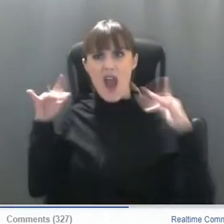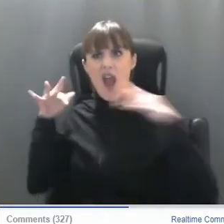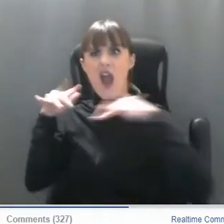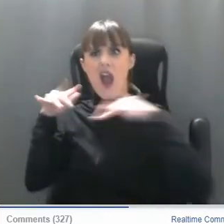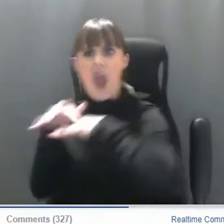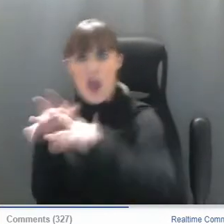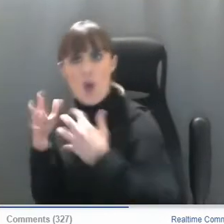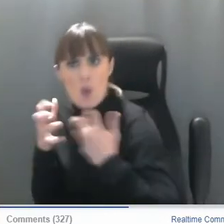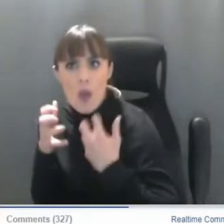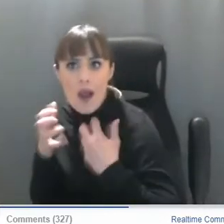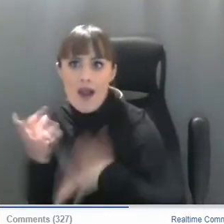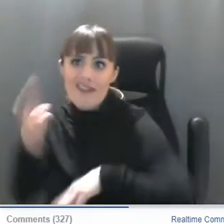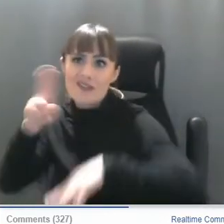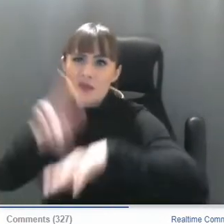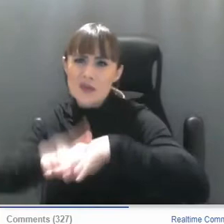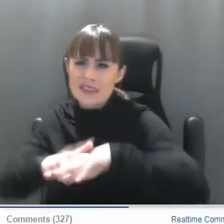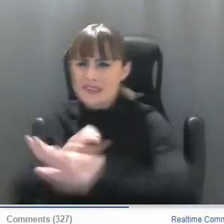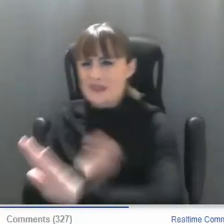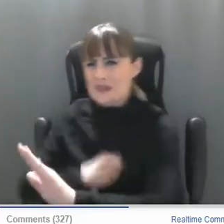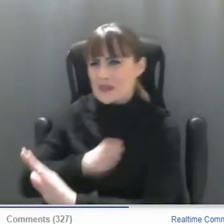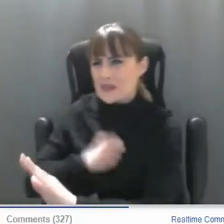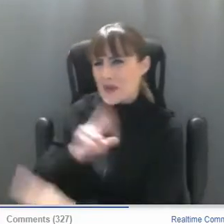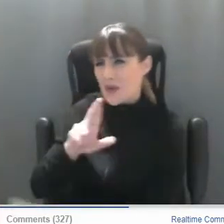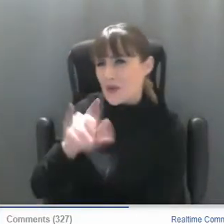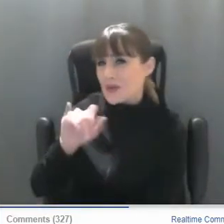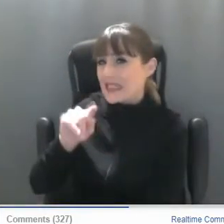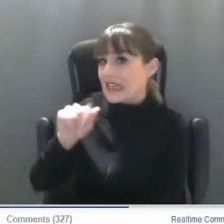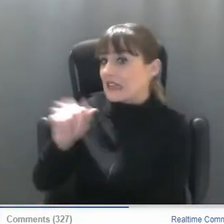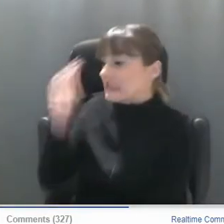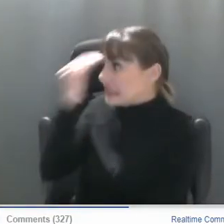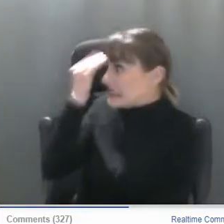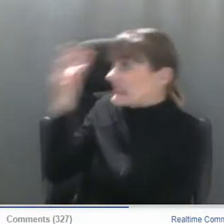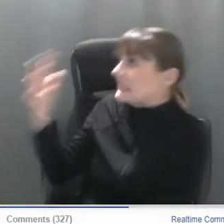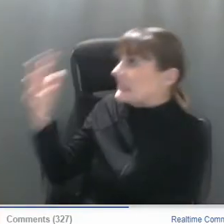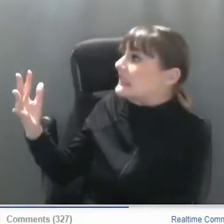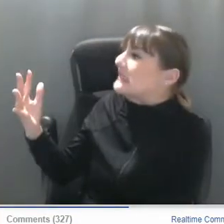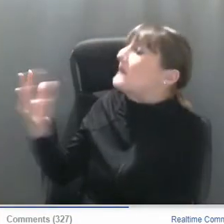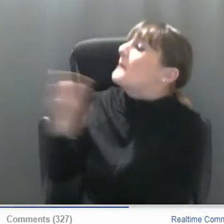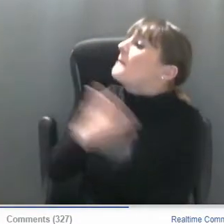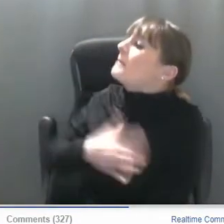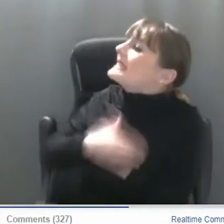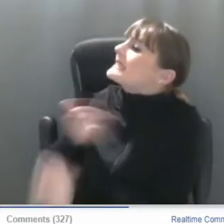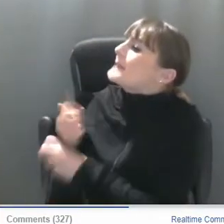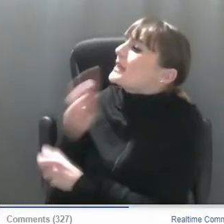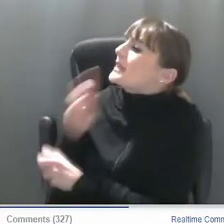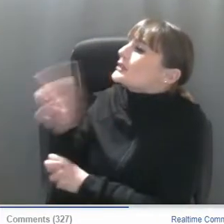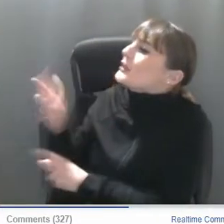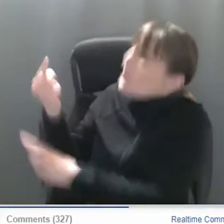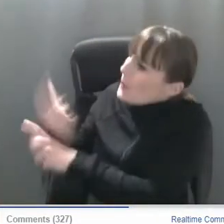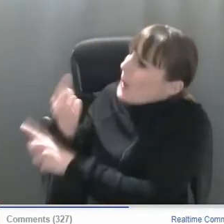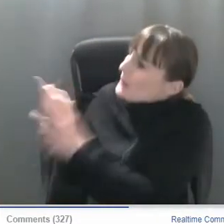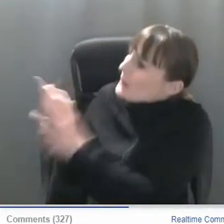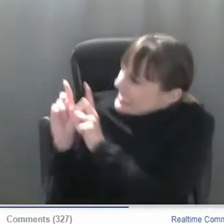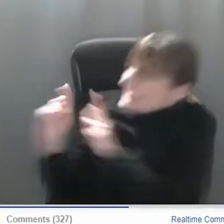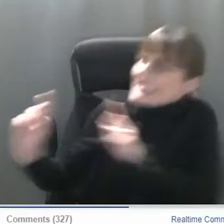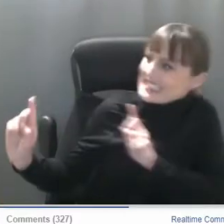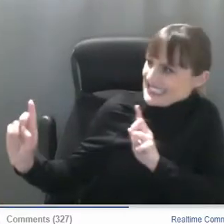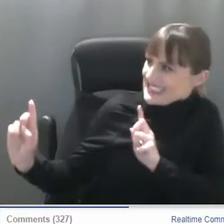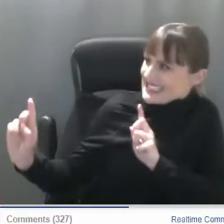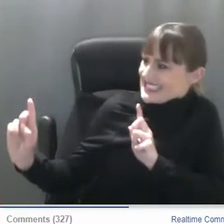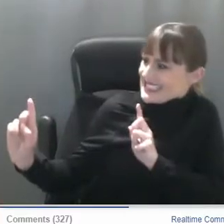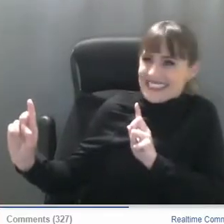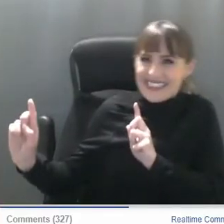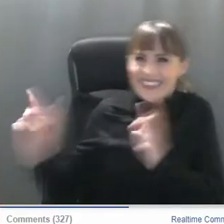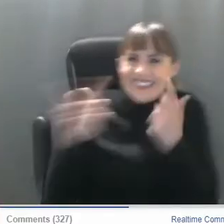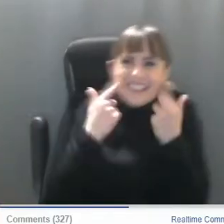If you'll forgive me Rita. (louder) Make sure you have proper distancing, guys!